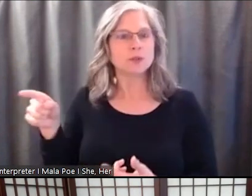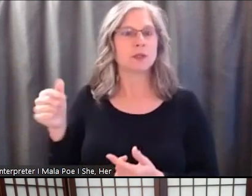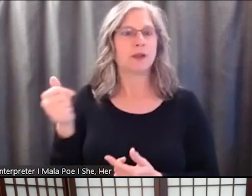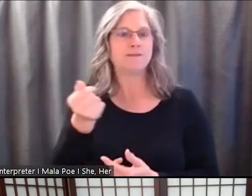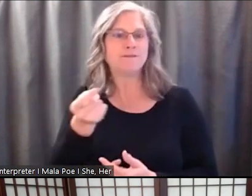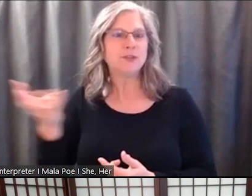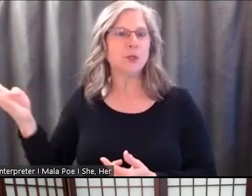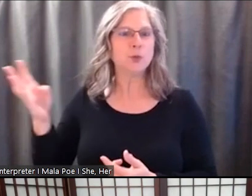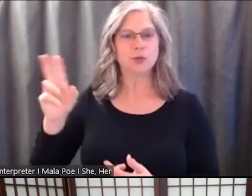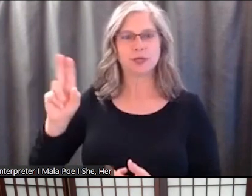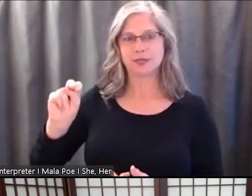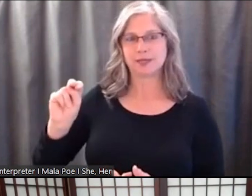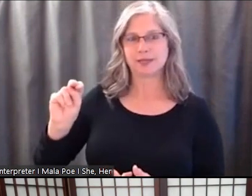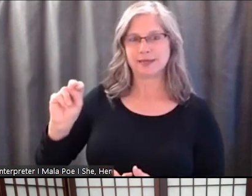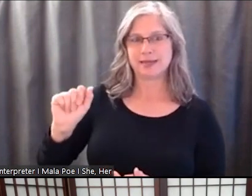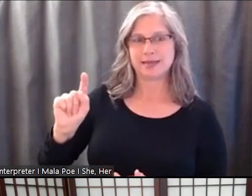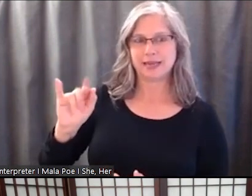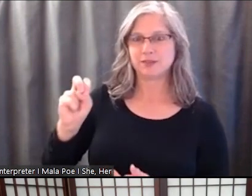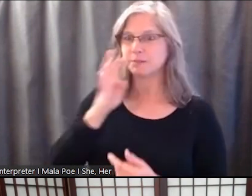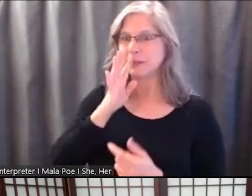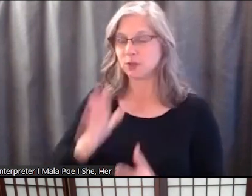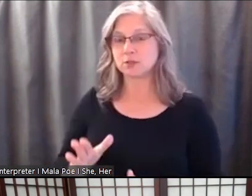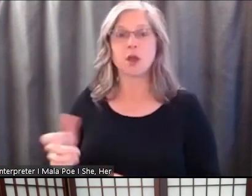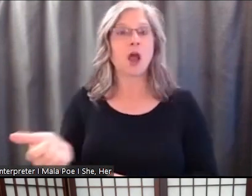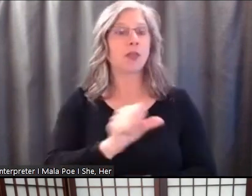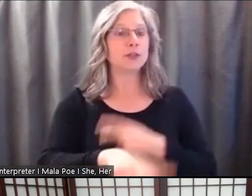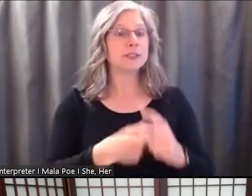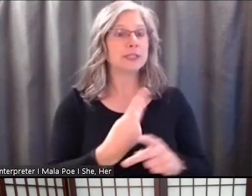And interestingly, the presence of other types of language users is not widely considered.